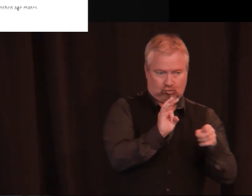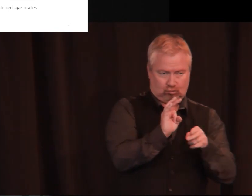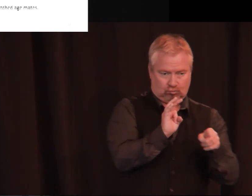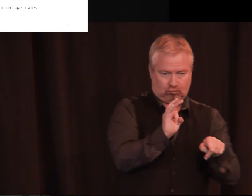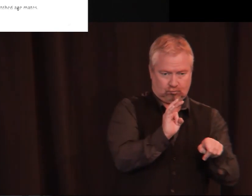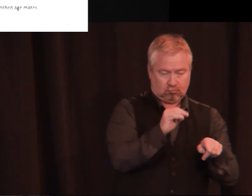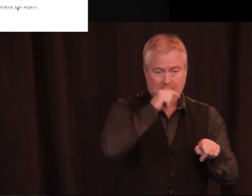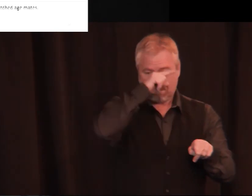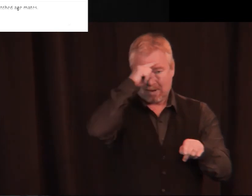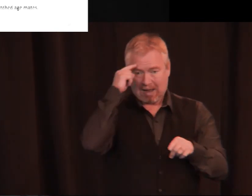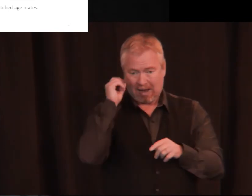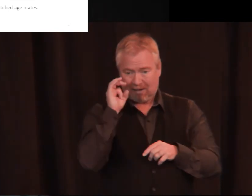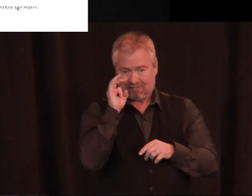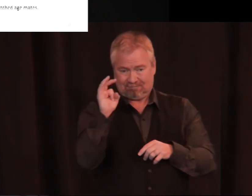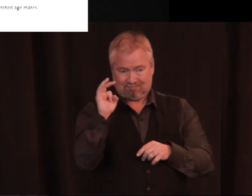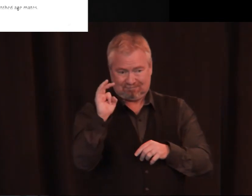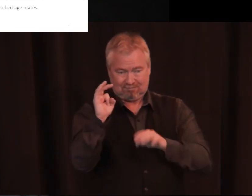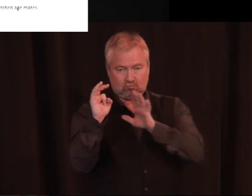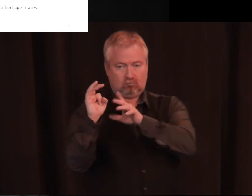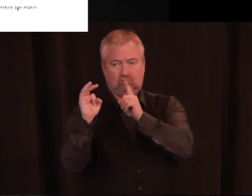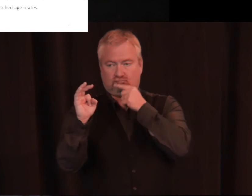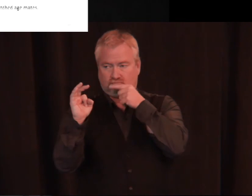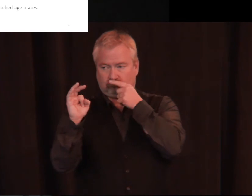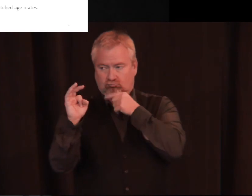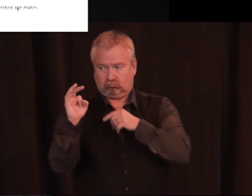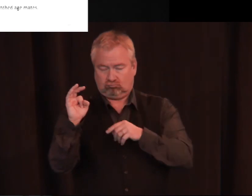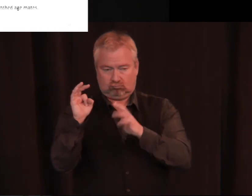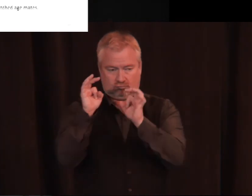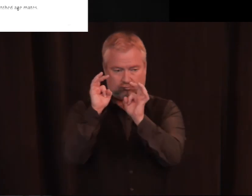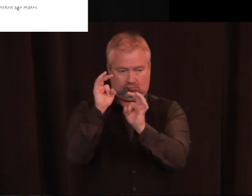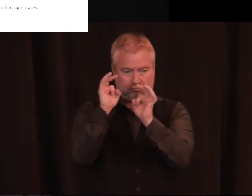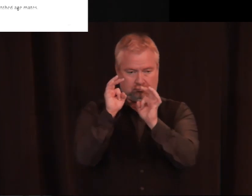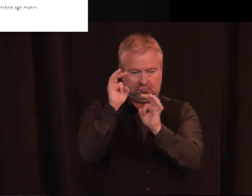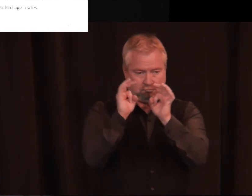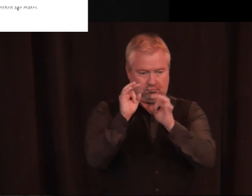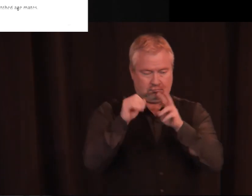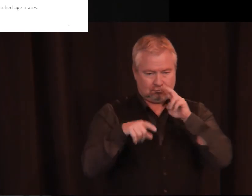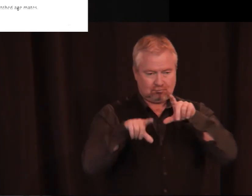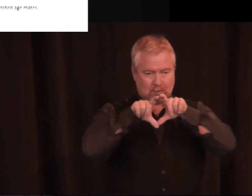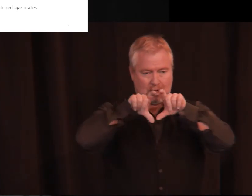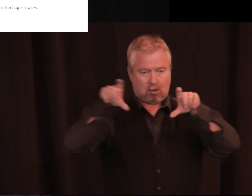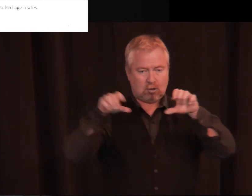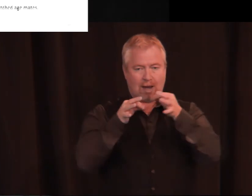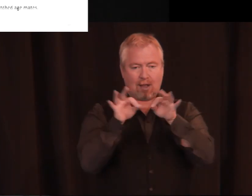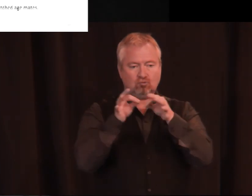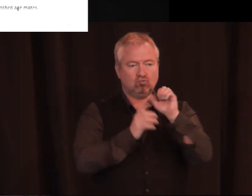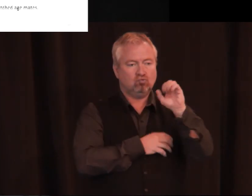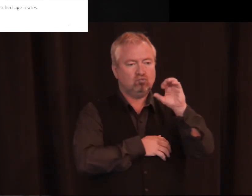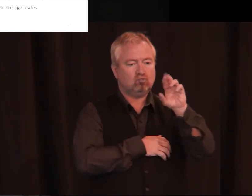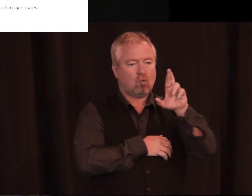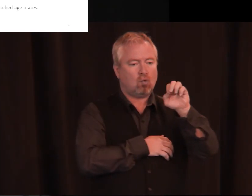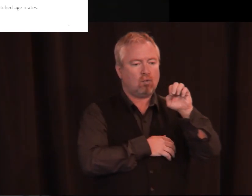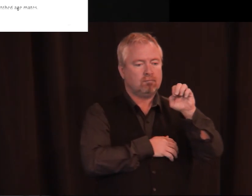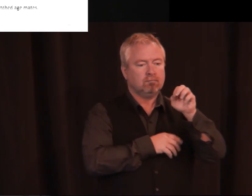And this is a composite language score - global language measure - so receptive and expressive language put together.